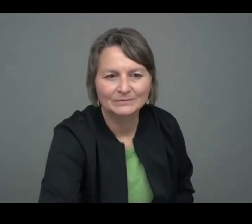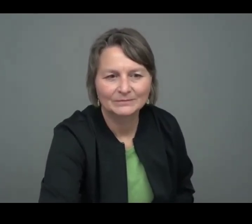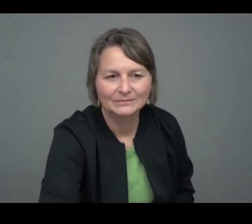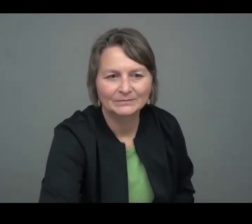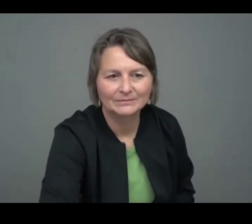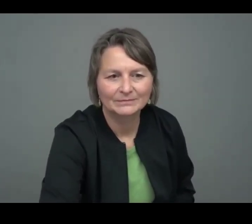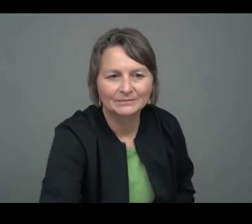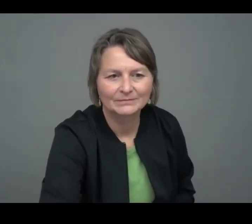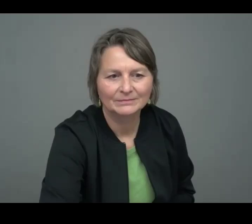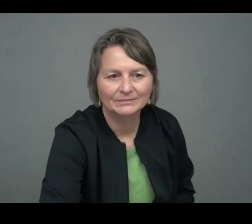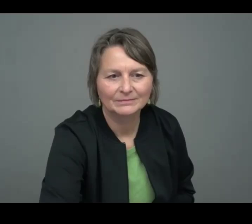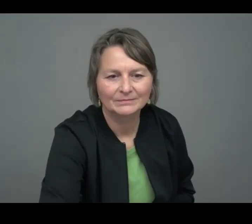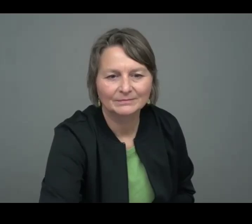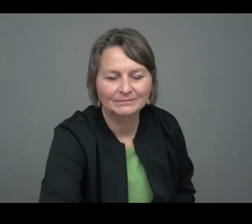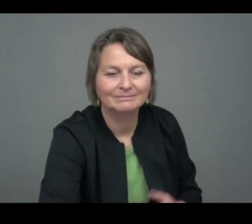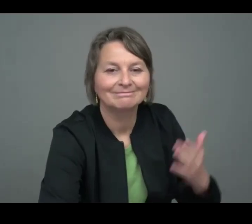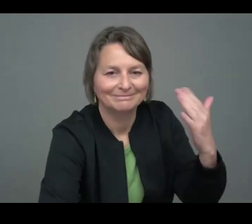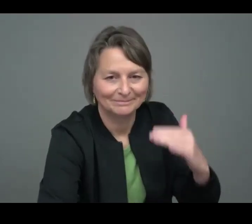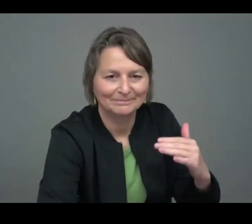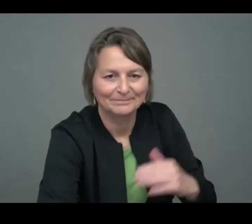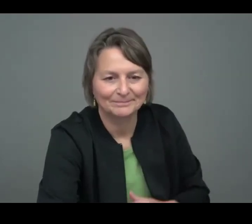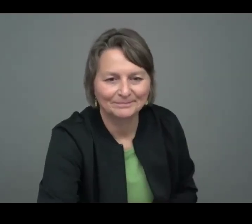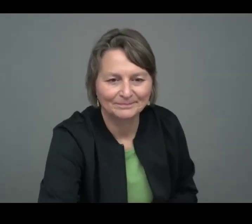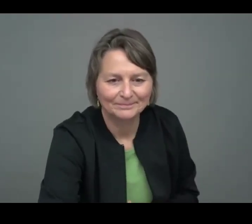deeper knowledge regarding sign language interpretation.